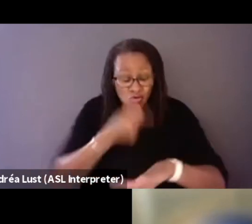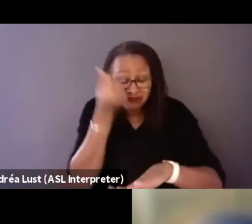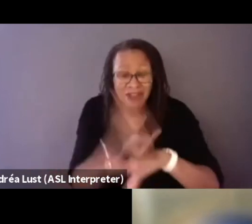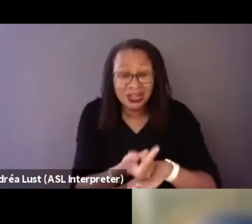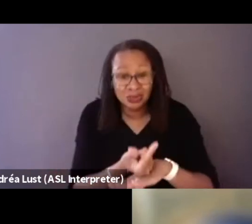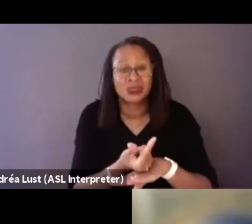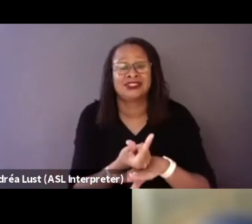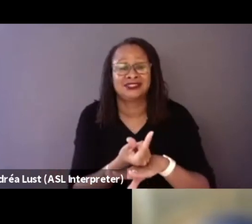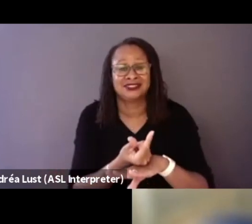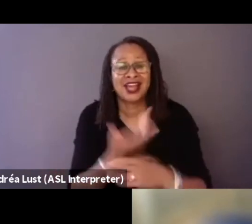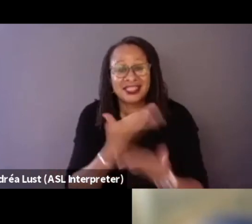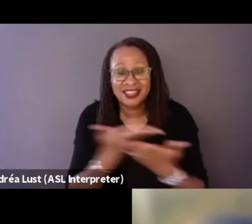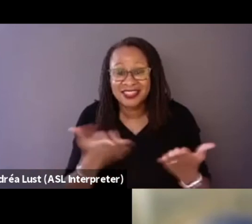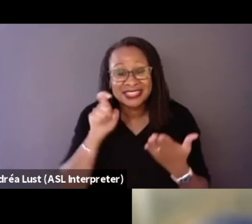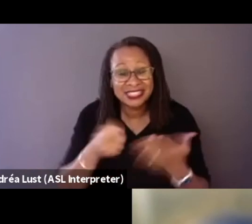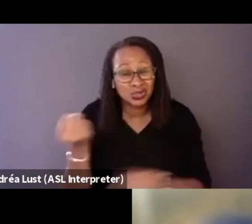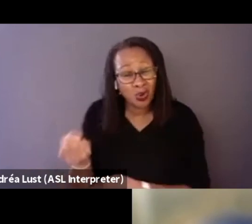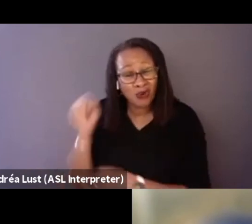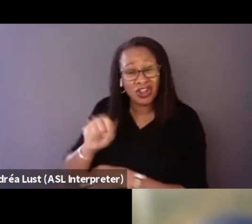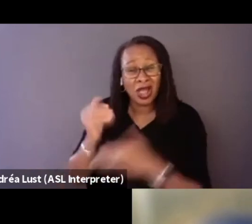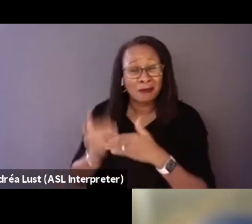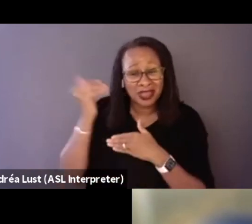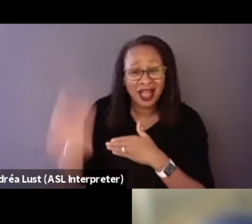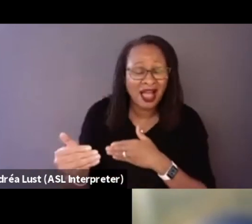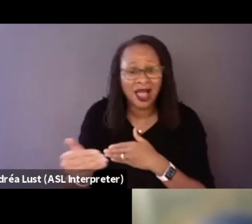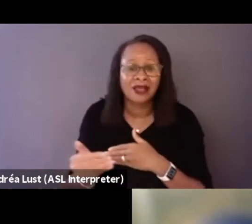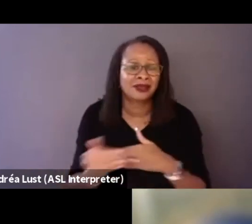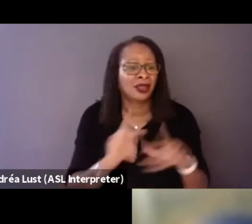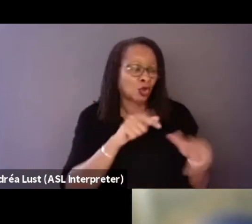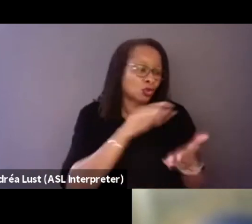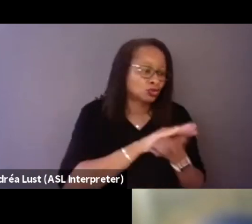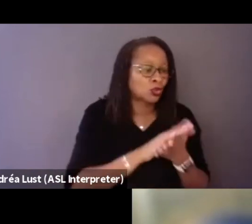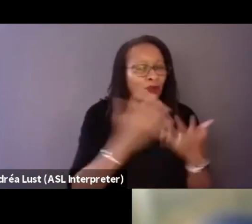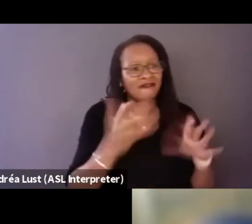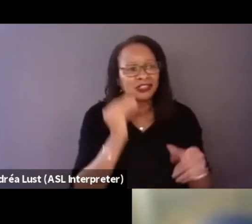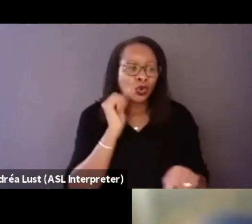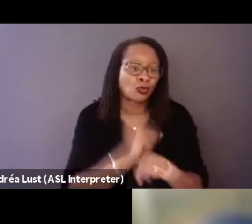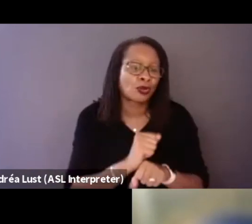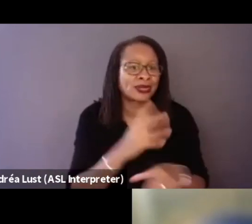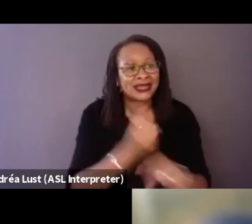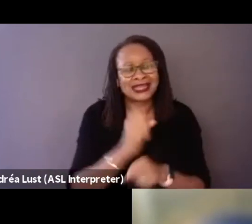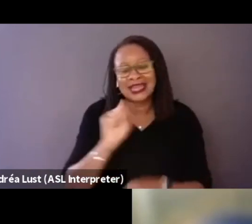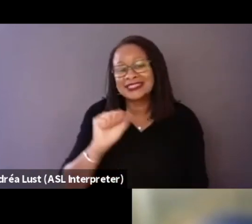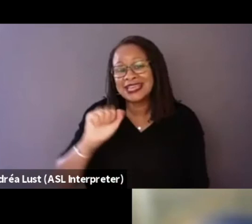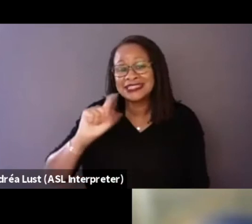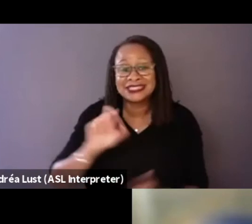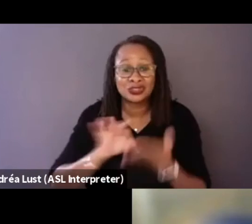the things that they have to overcome beyond just getting the grades, getting the SAT scores and getting into those schools,